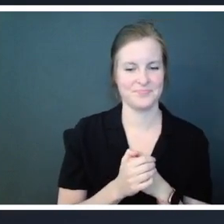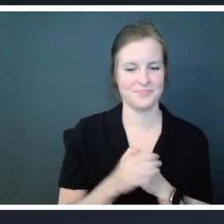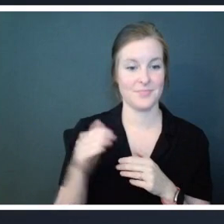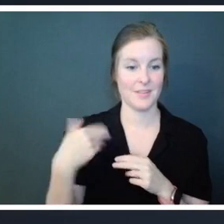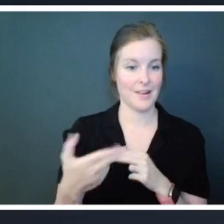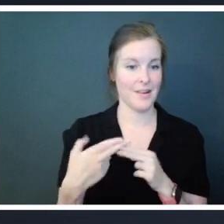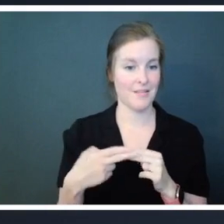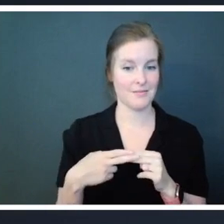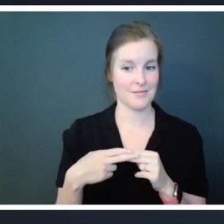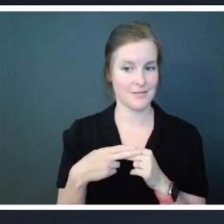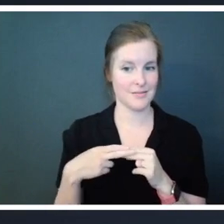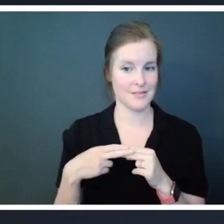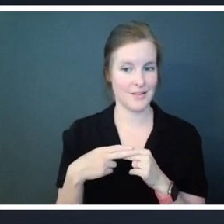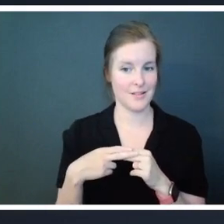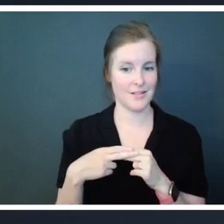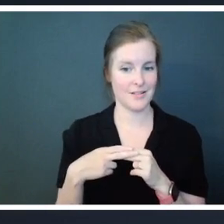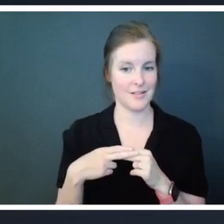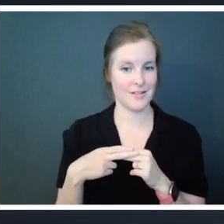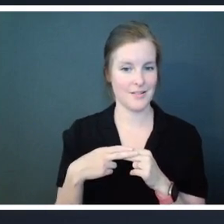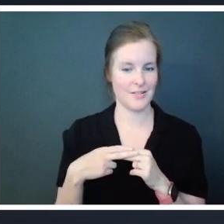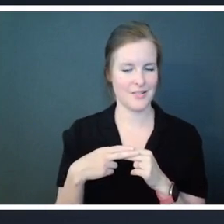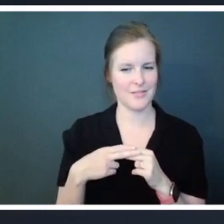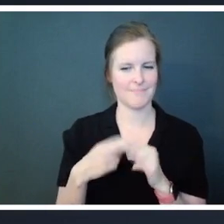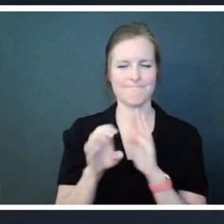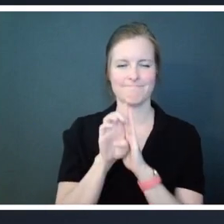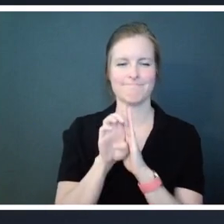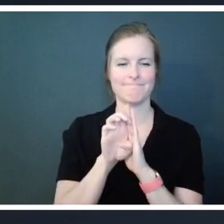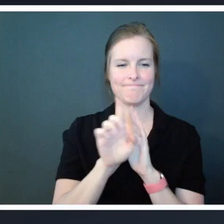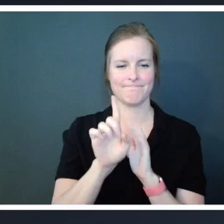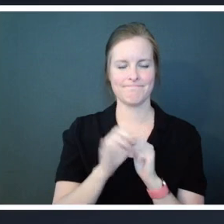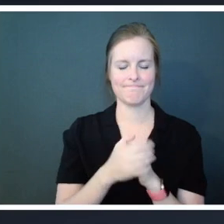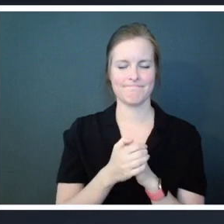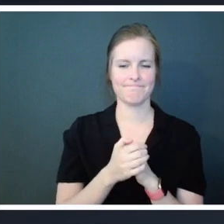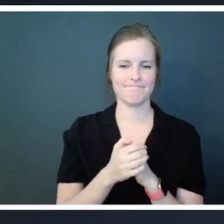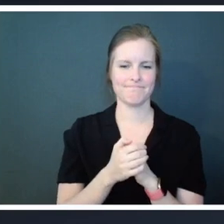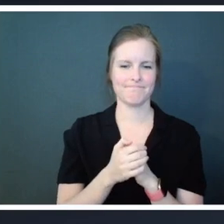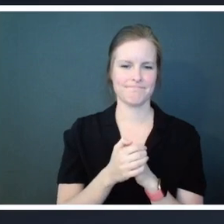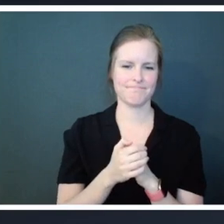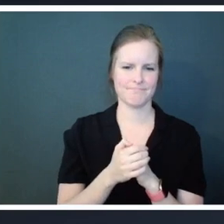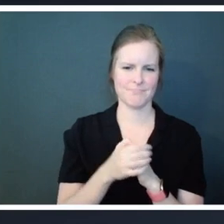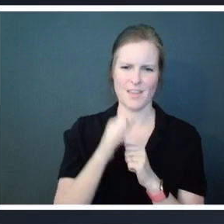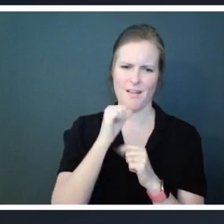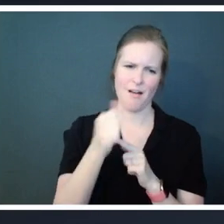So, an example of what that could look like, not too long ago in collaboration with the National